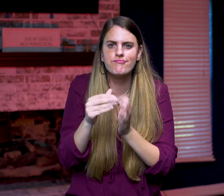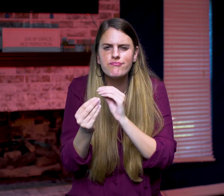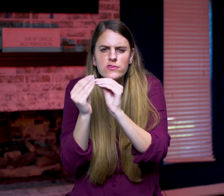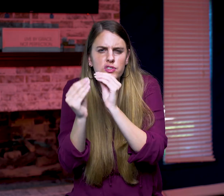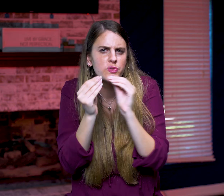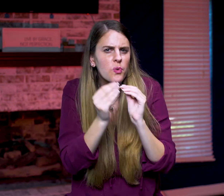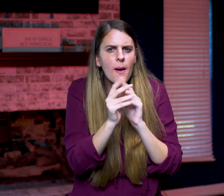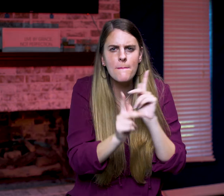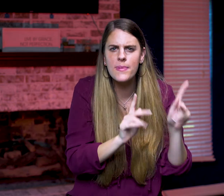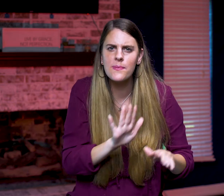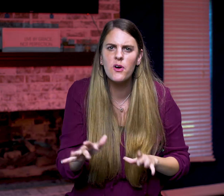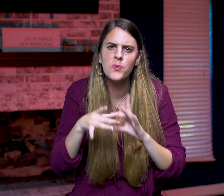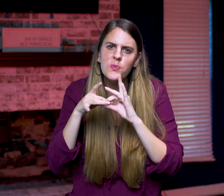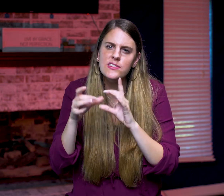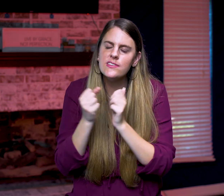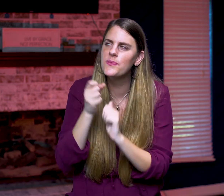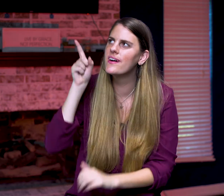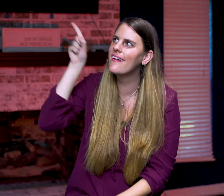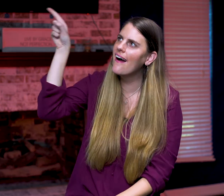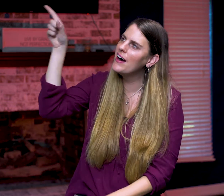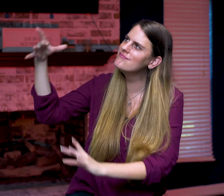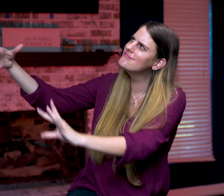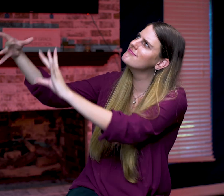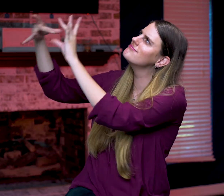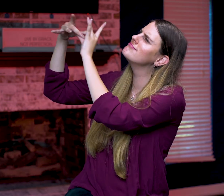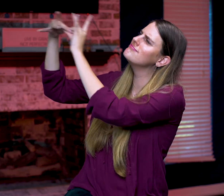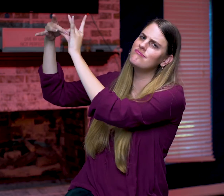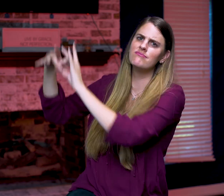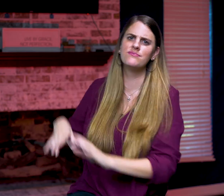to restore humanity in relationship with Himself.